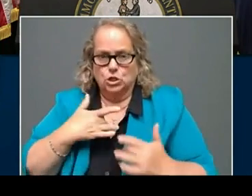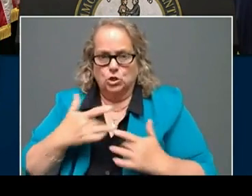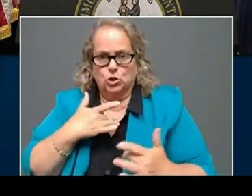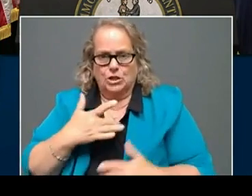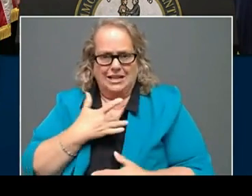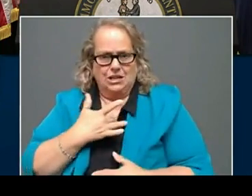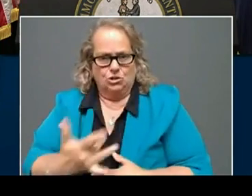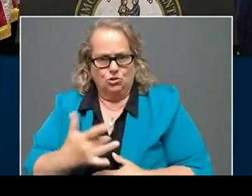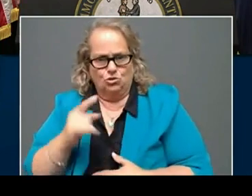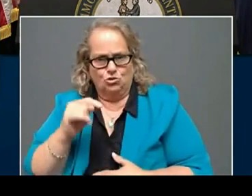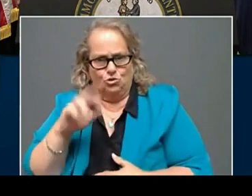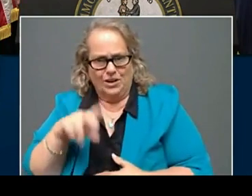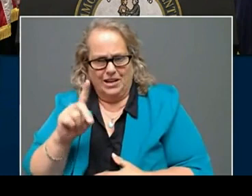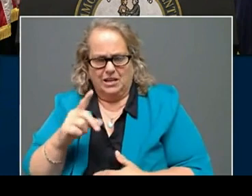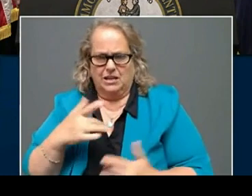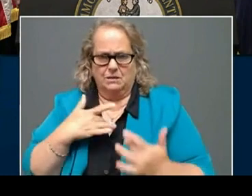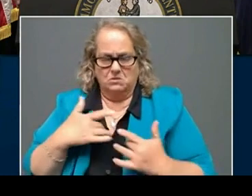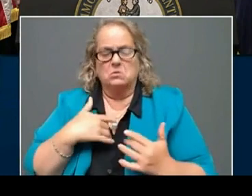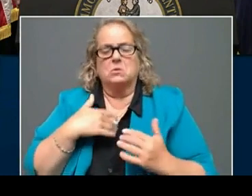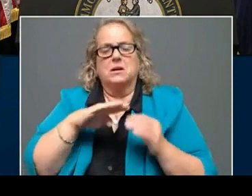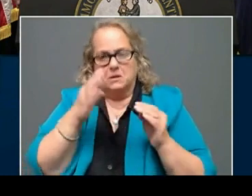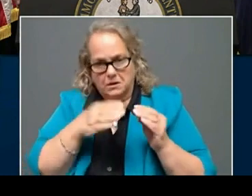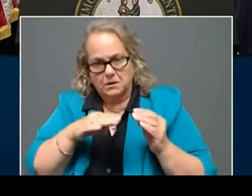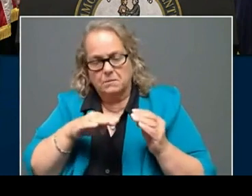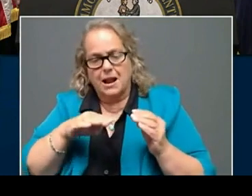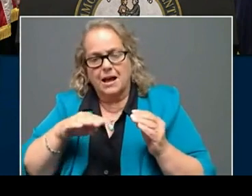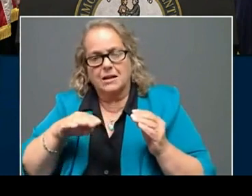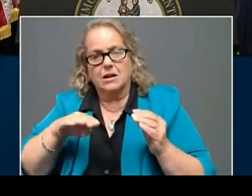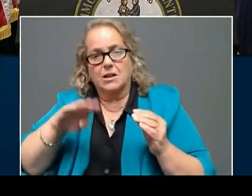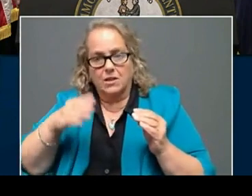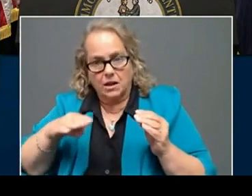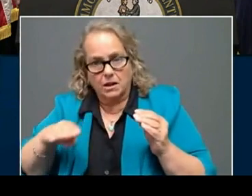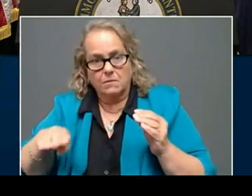we've plateau. Then we had one of the most difficult times in our history